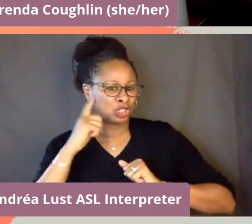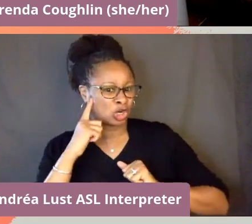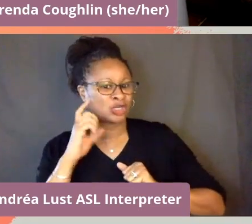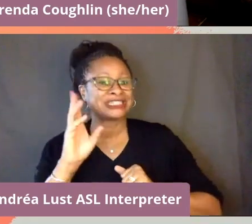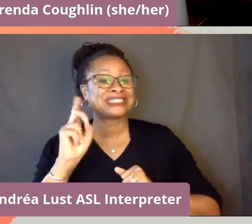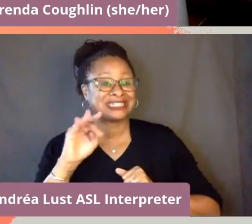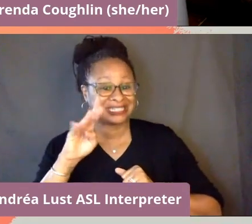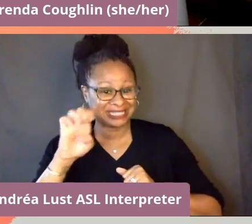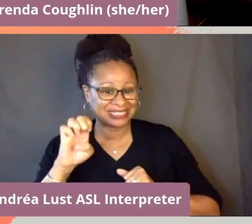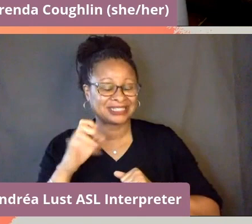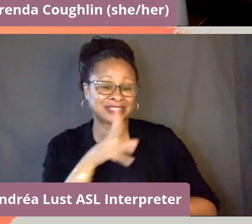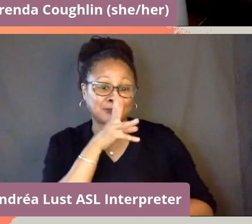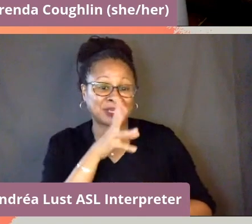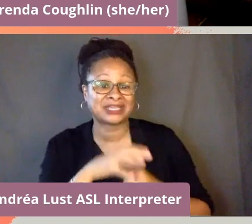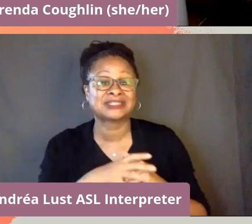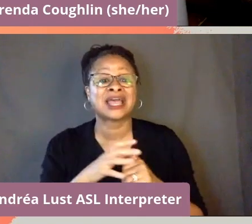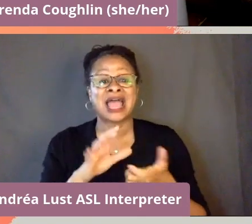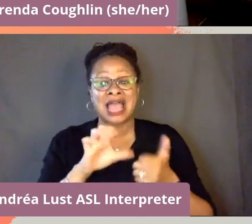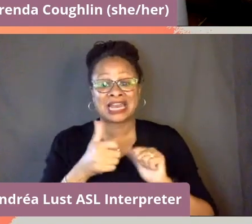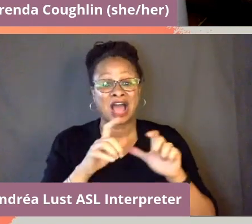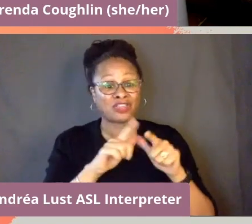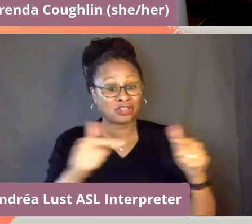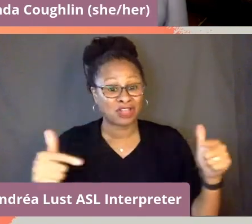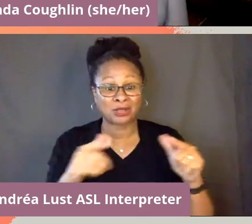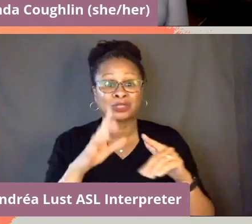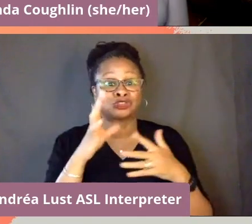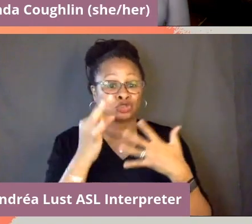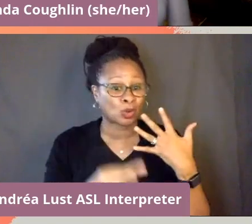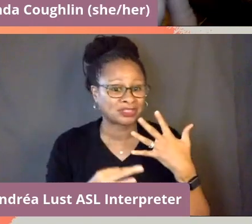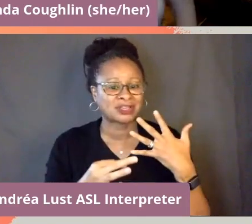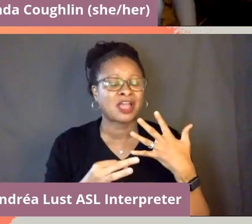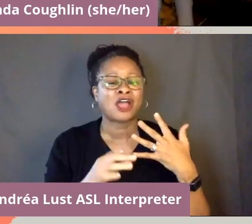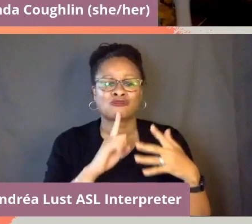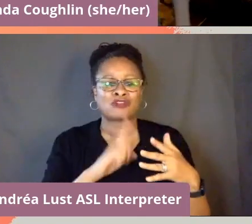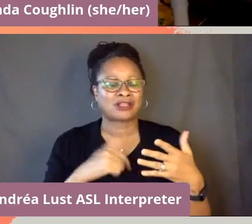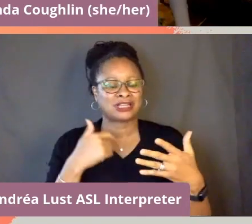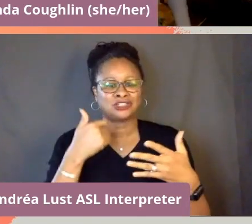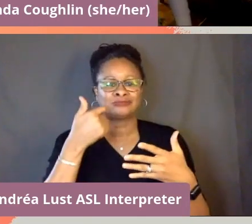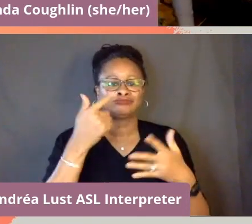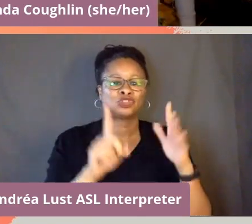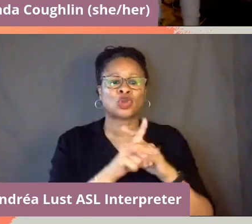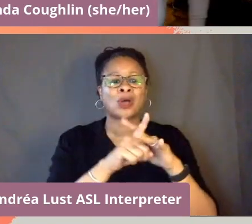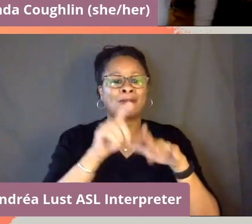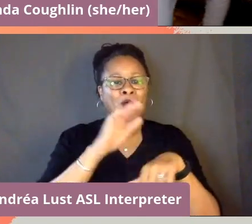and the way that the language choices really fall on the screen, like poetry, and the fact